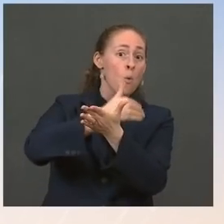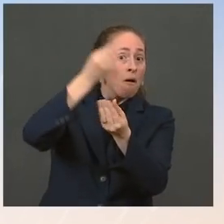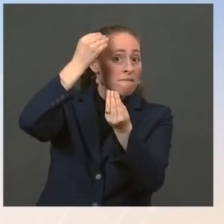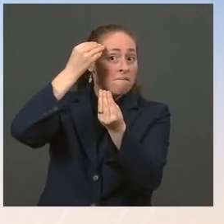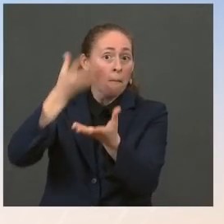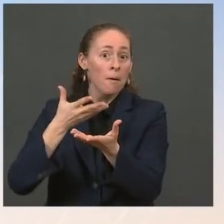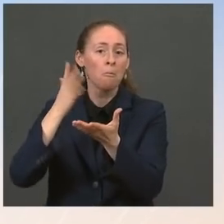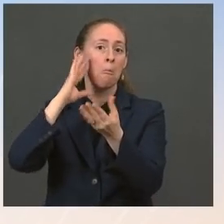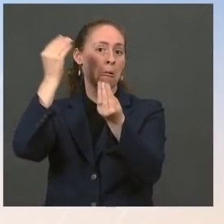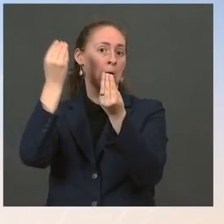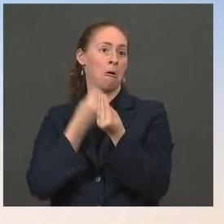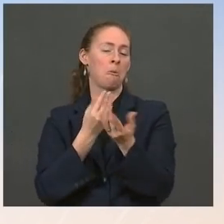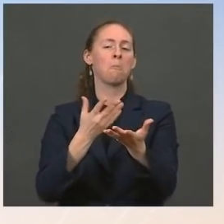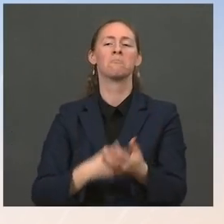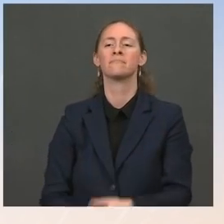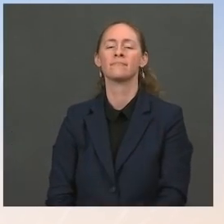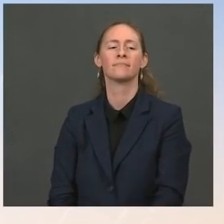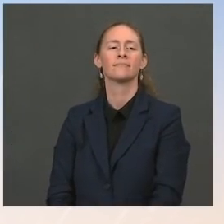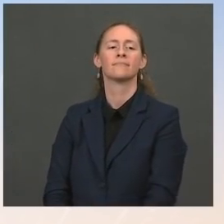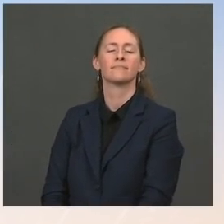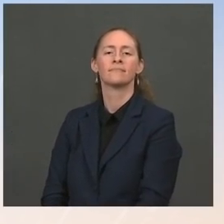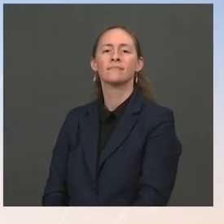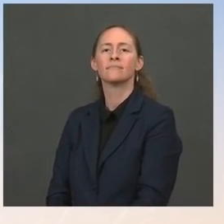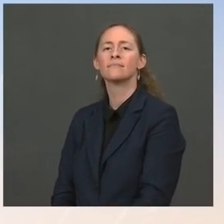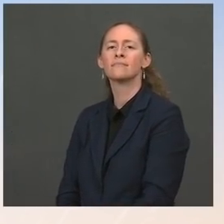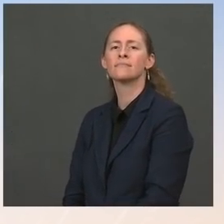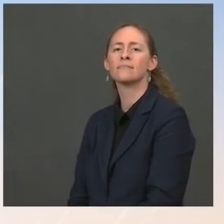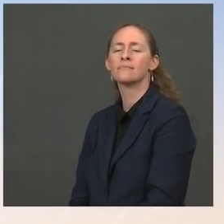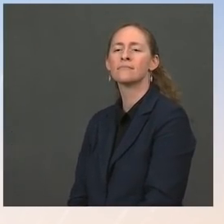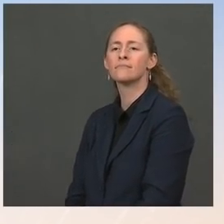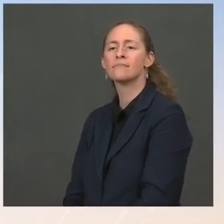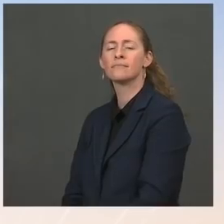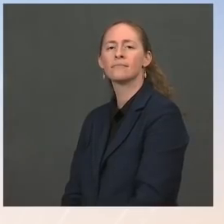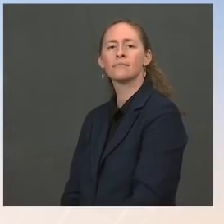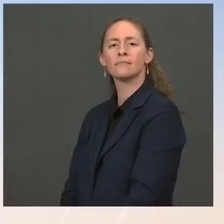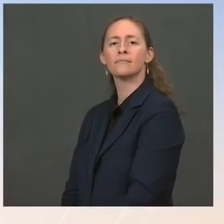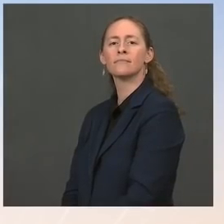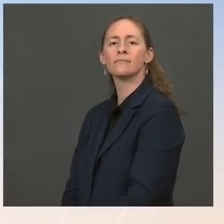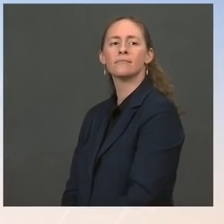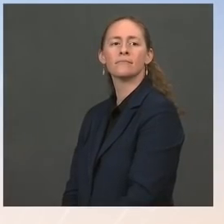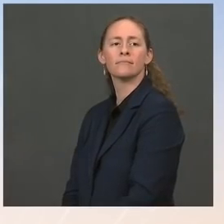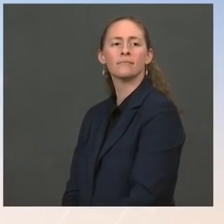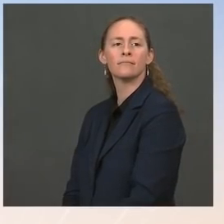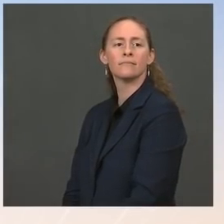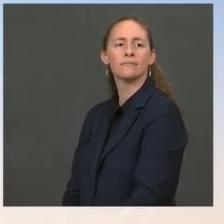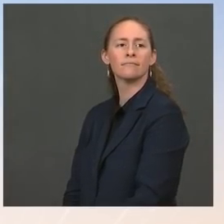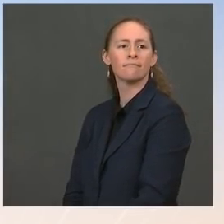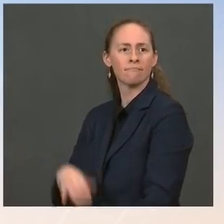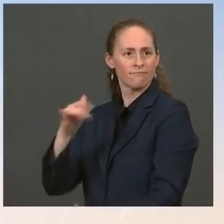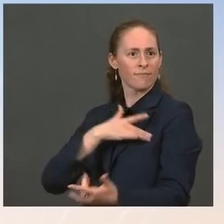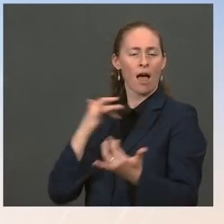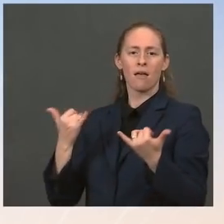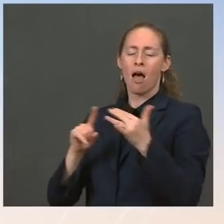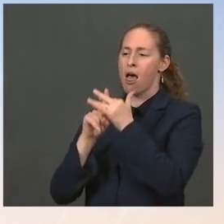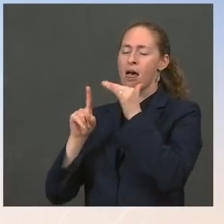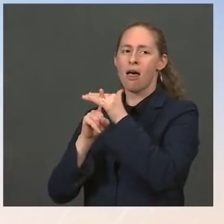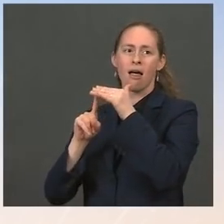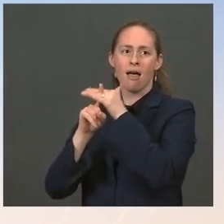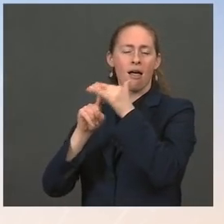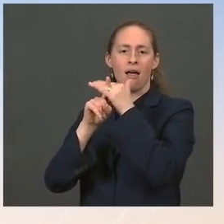The Press: Jen, we see there are crisis moments -- everything is in crisis mode here -- but there are other issues that are percolating as well